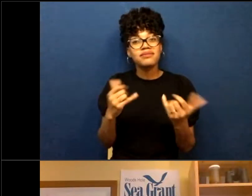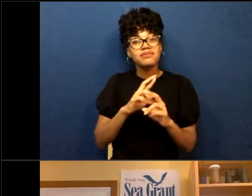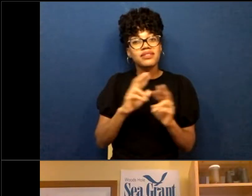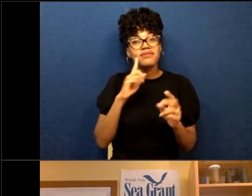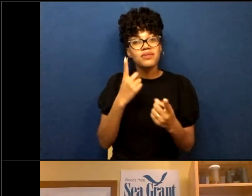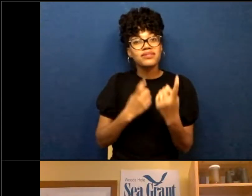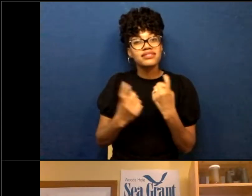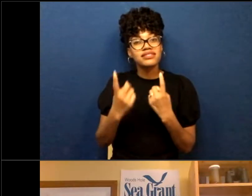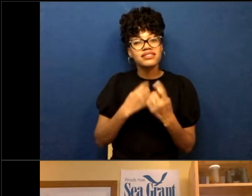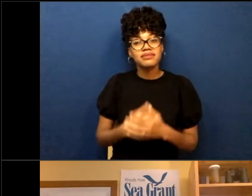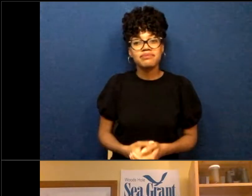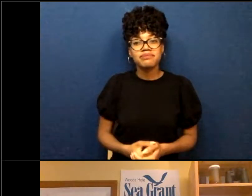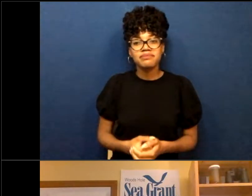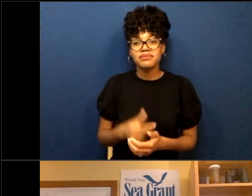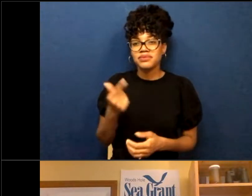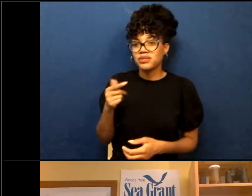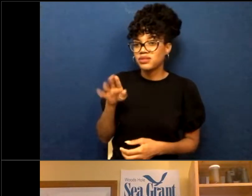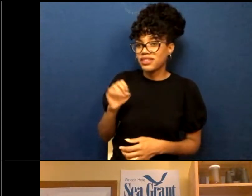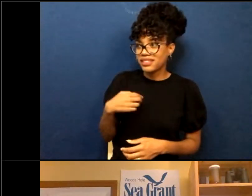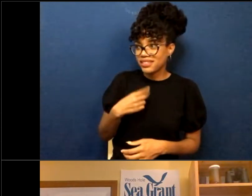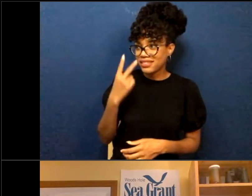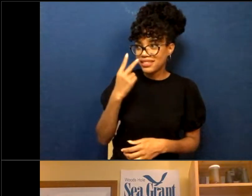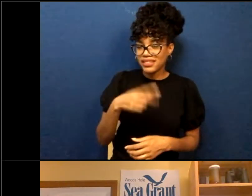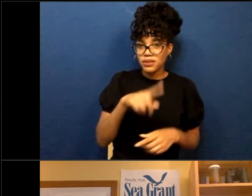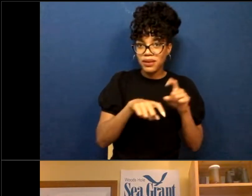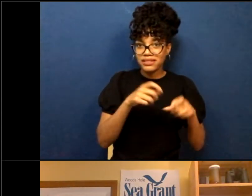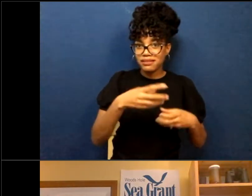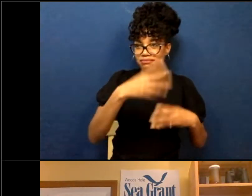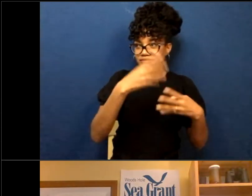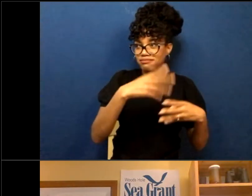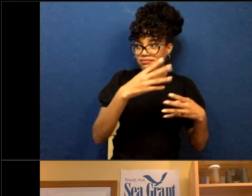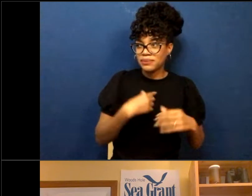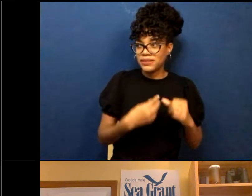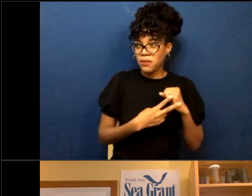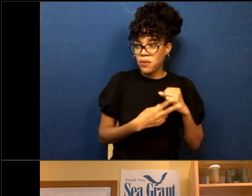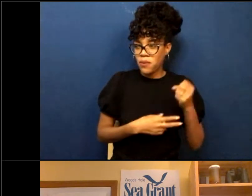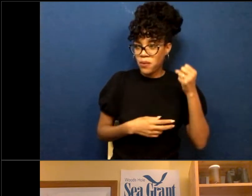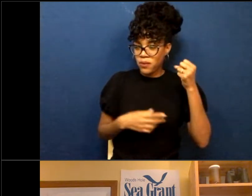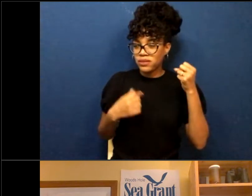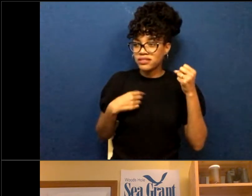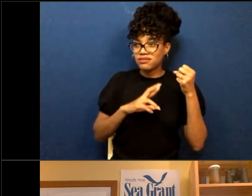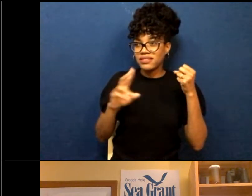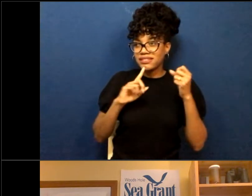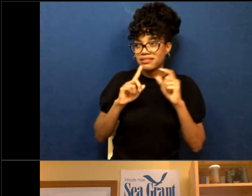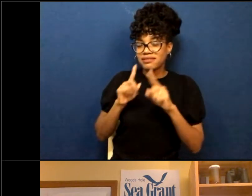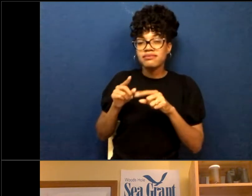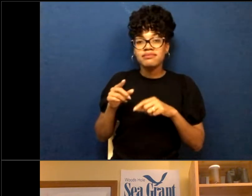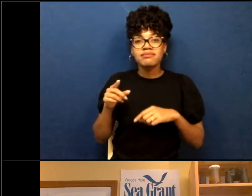All right, great. I've been saving up the questions and if you have a question for Jenny, please write it in the box I'll still take them.